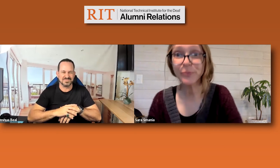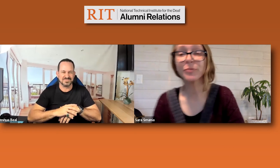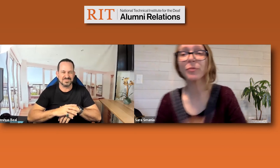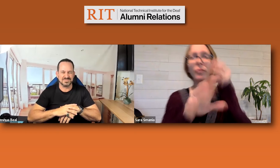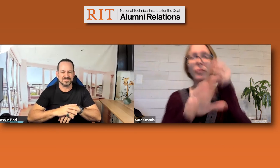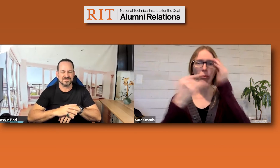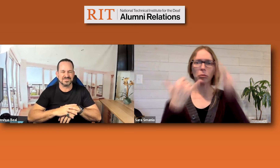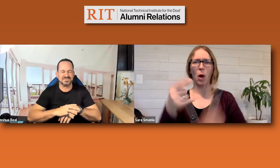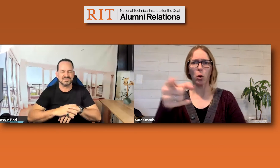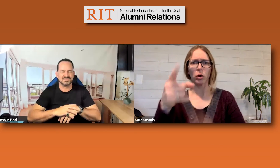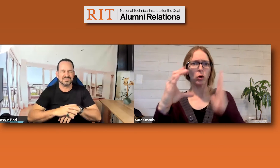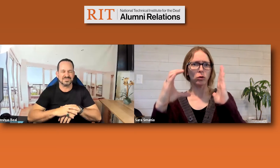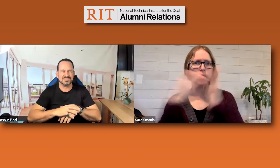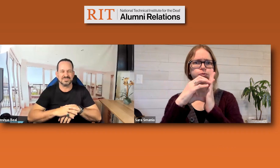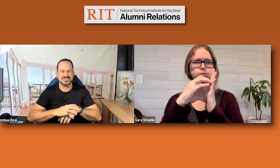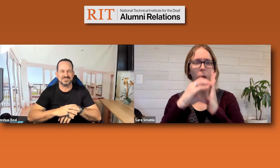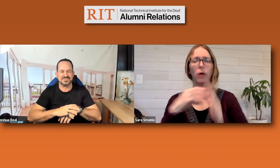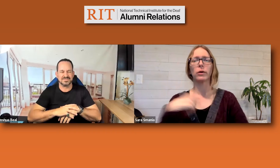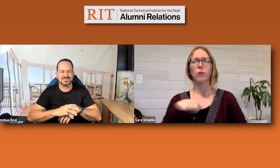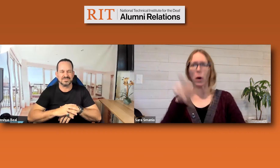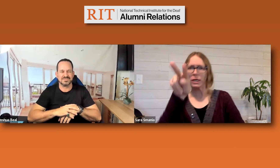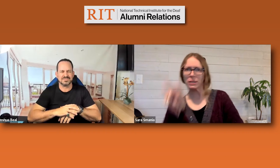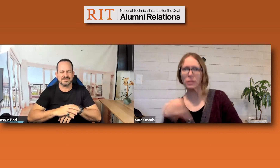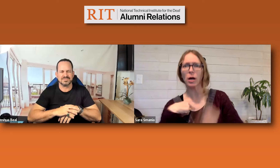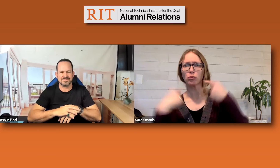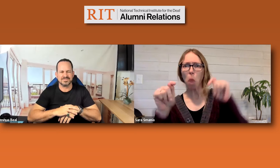Great! I hope that answers that question.